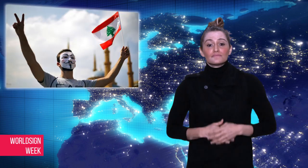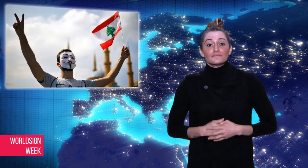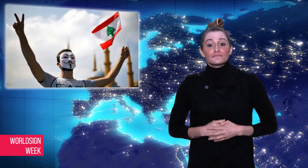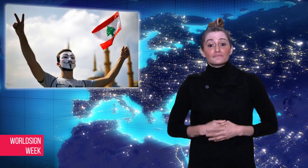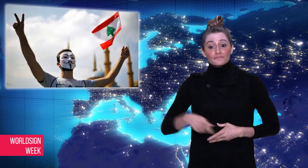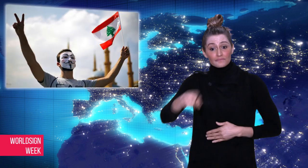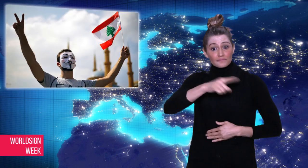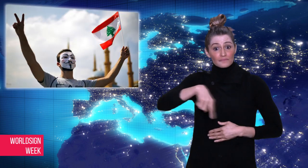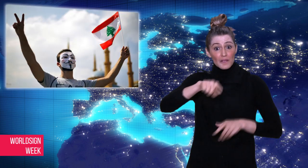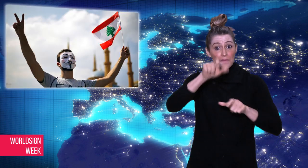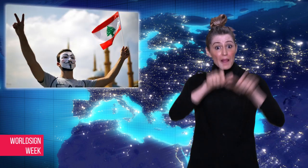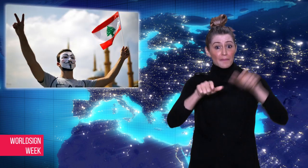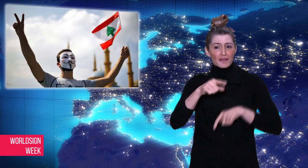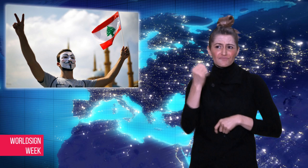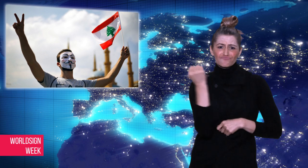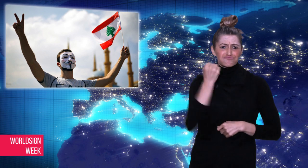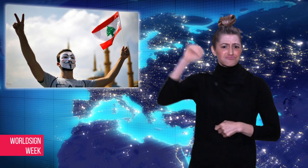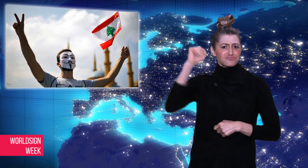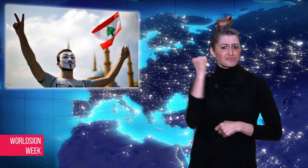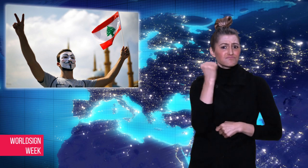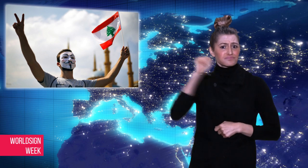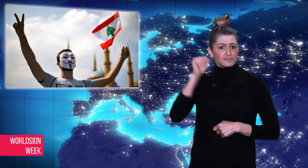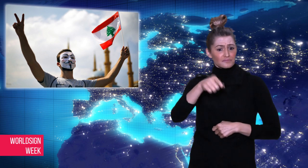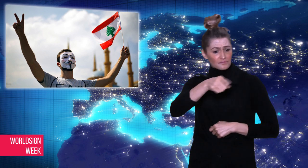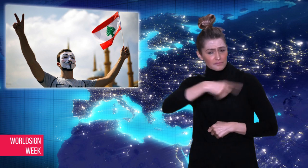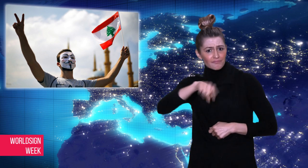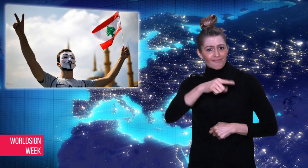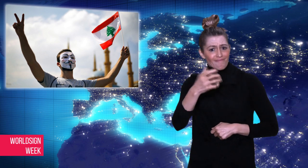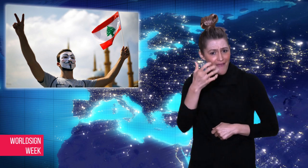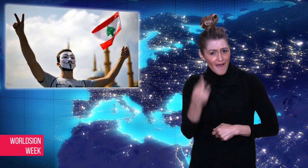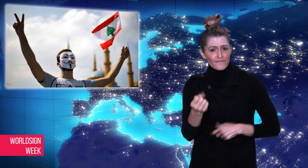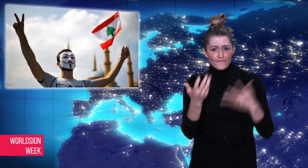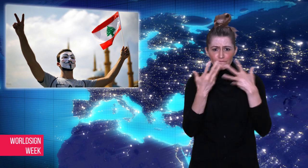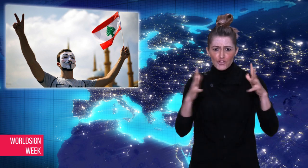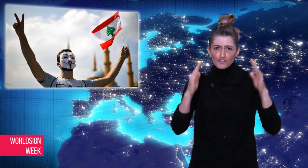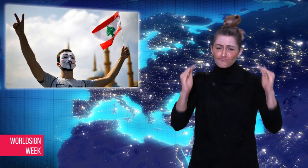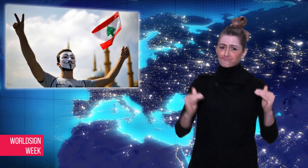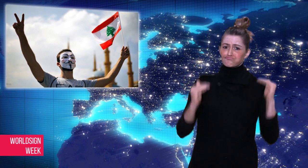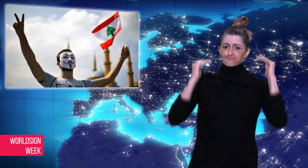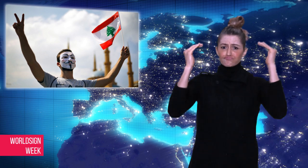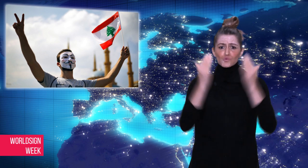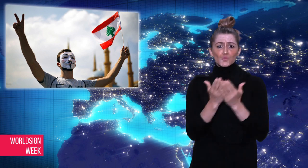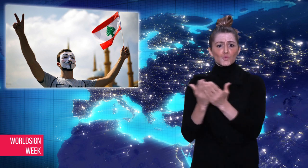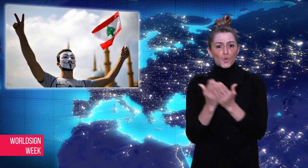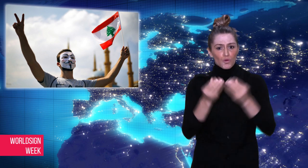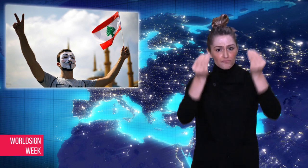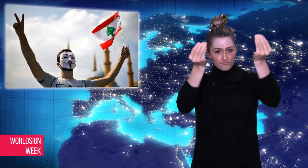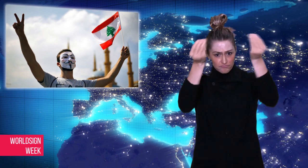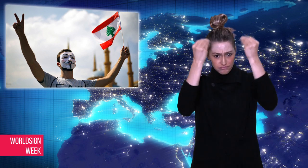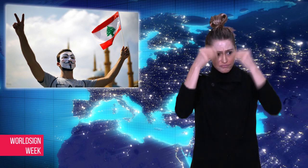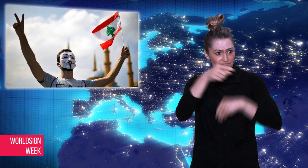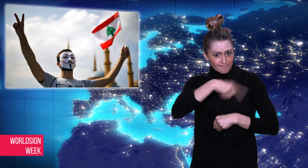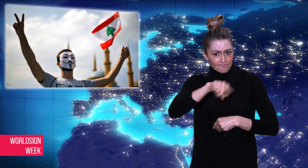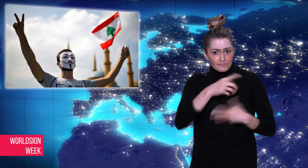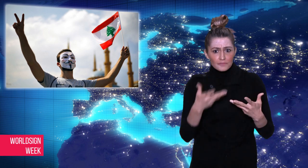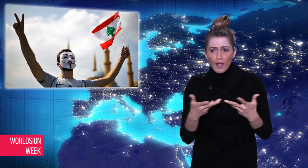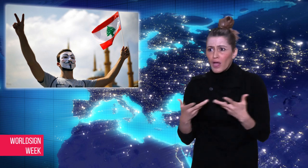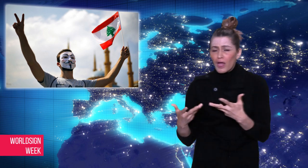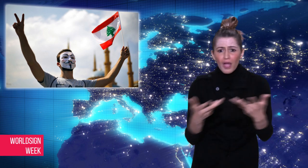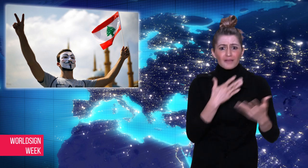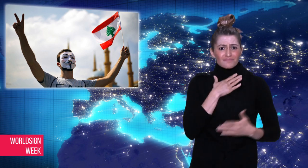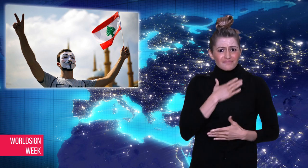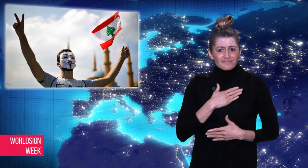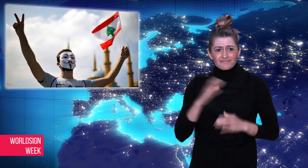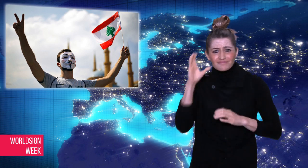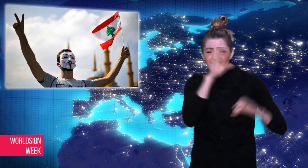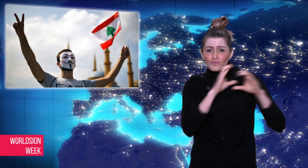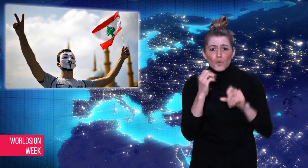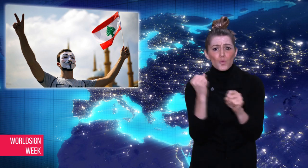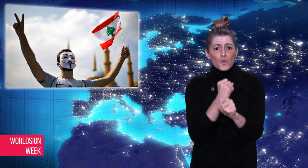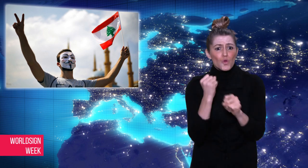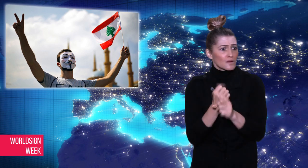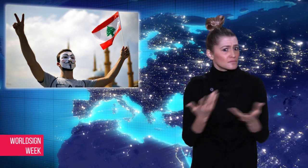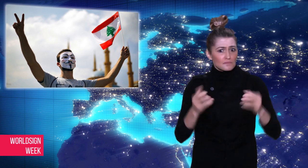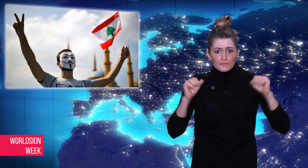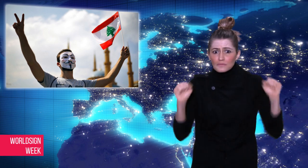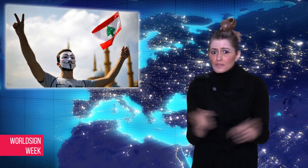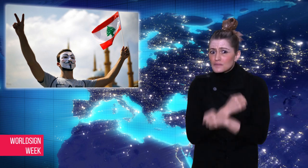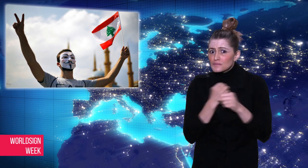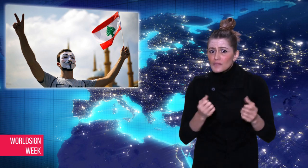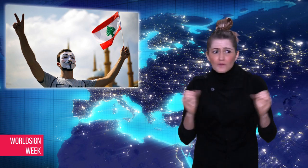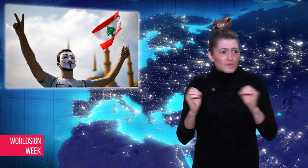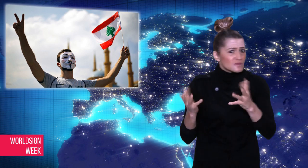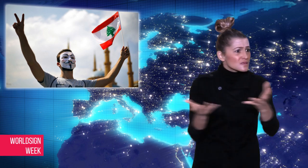Those protesters, who are educated and can’t find